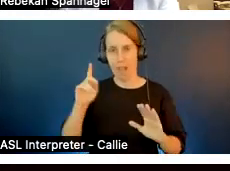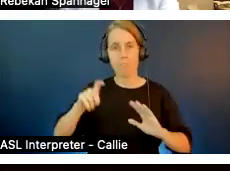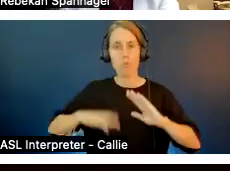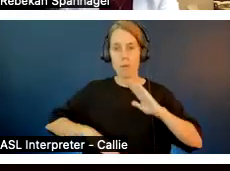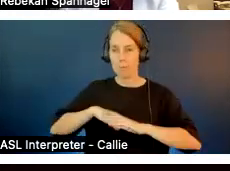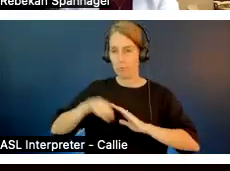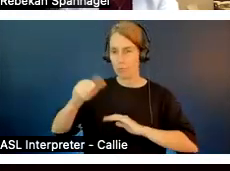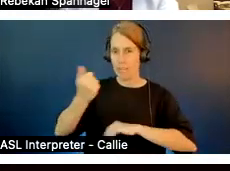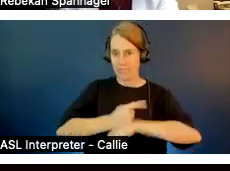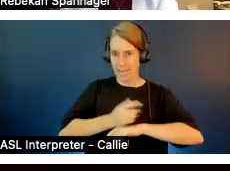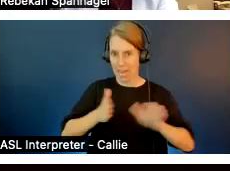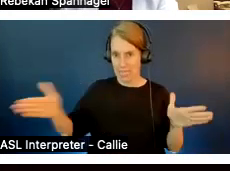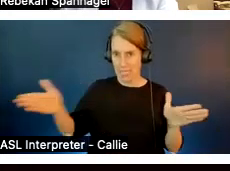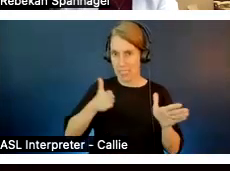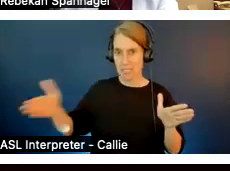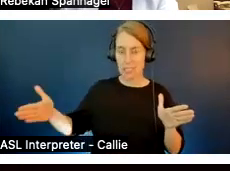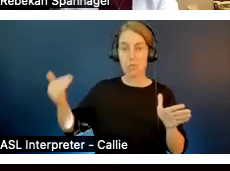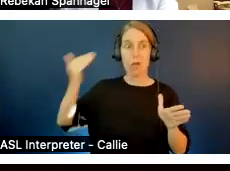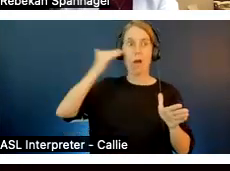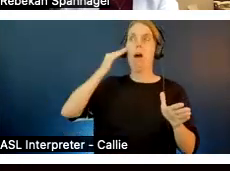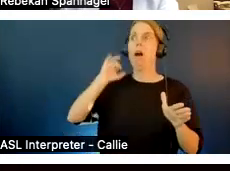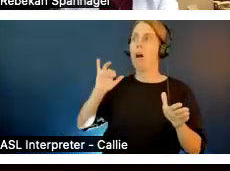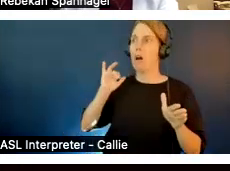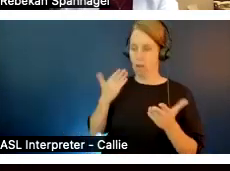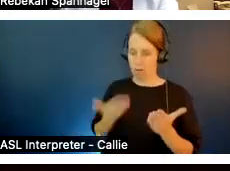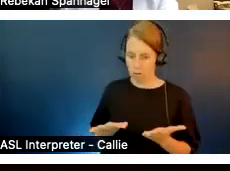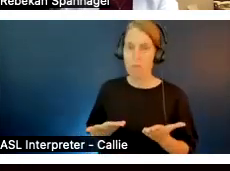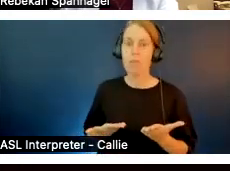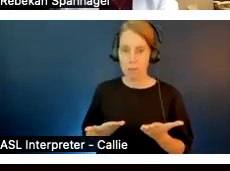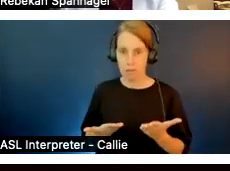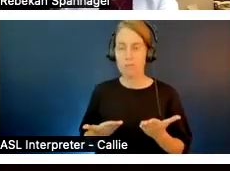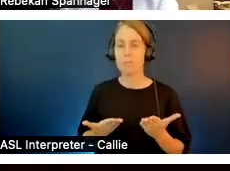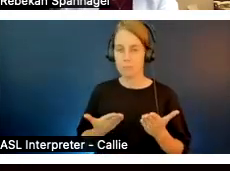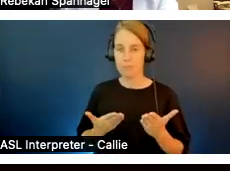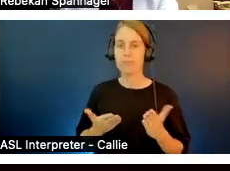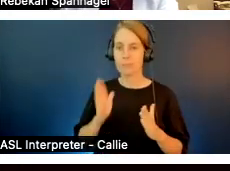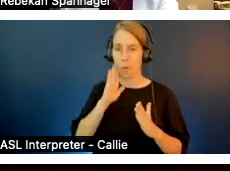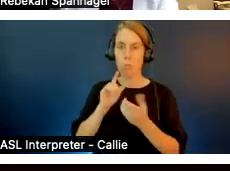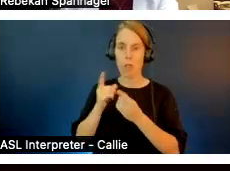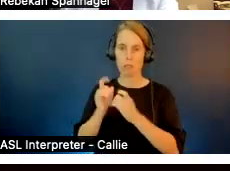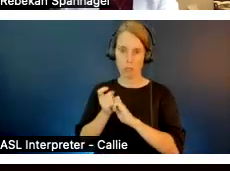they have to actually give you 10 days written notice before the change or reduction occurs so